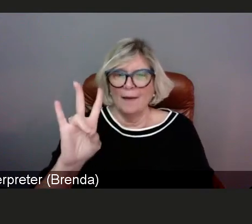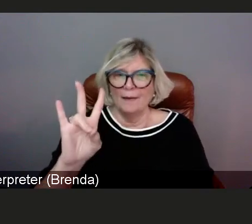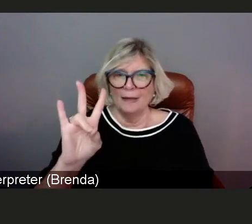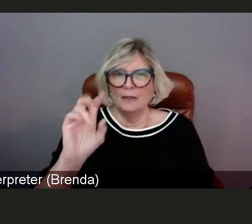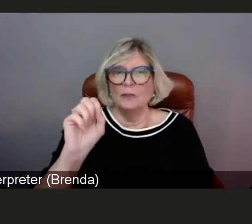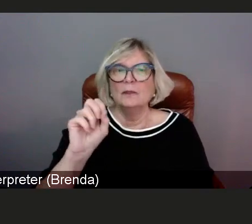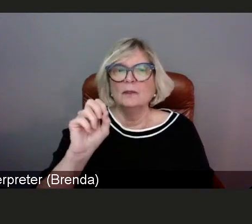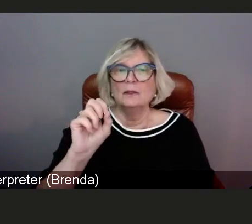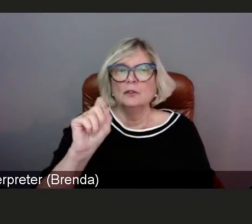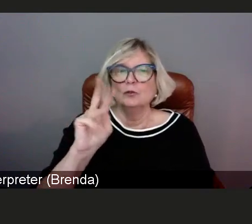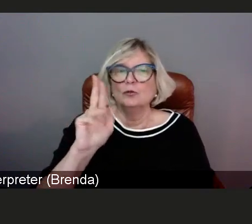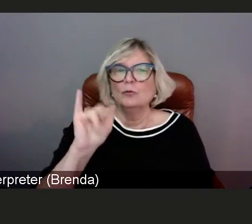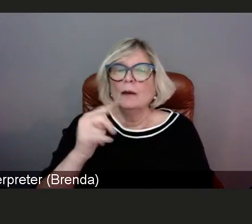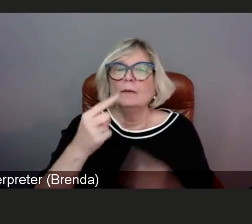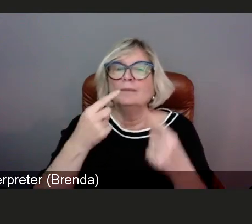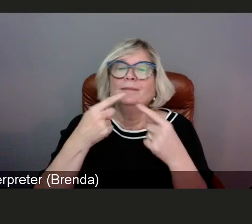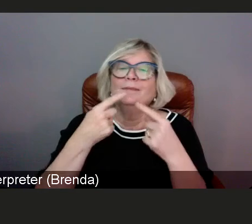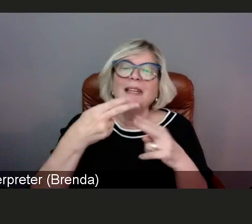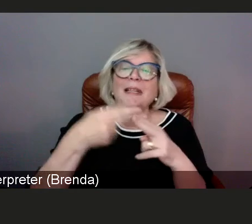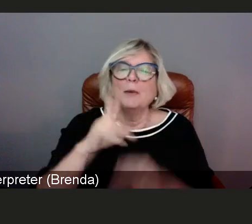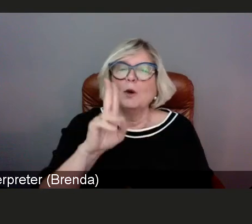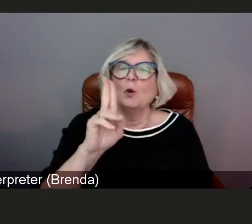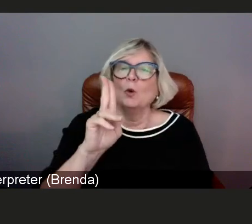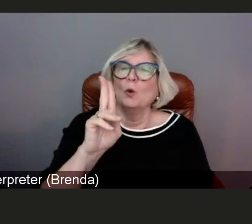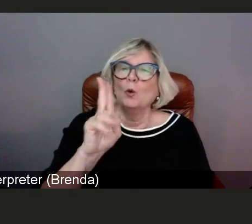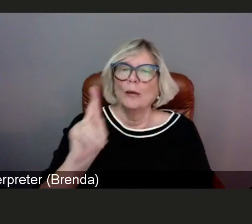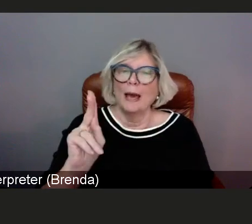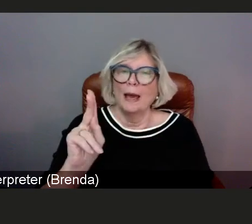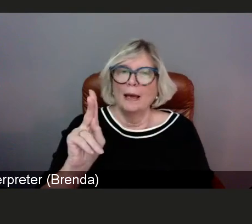also known as a United Kingdom strain.